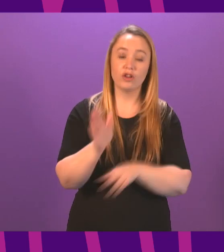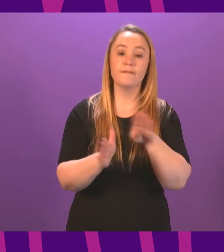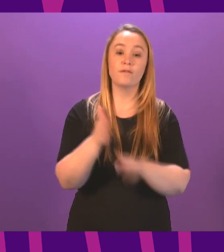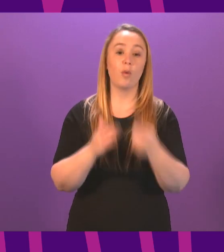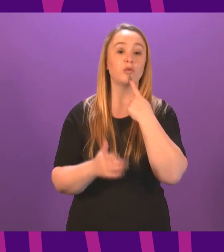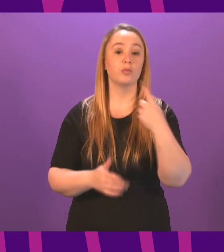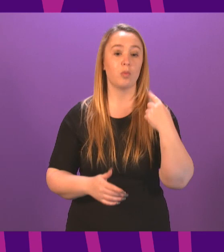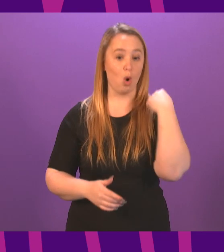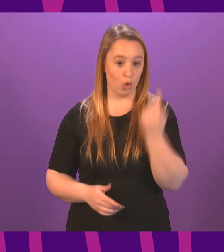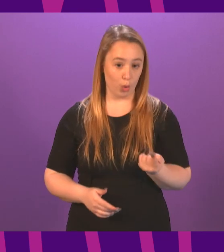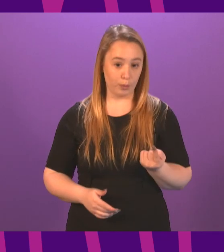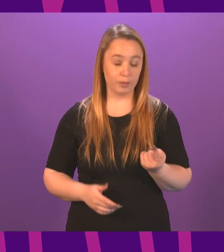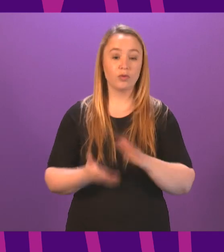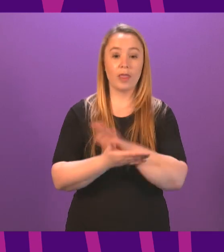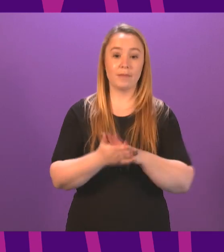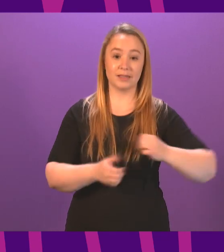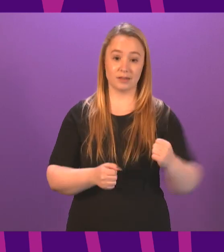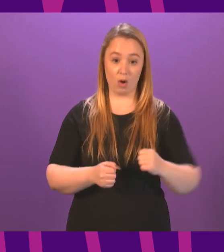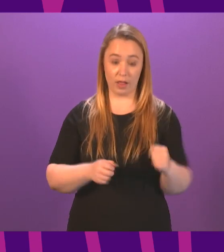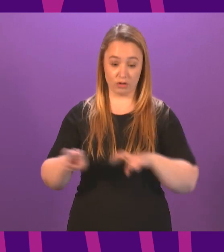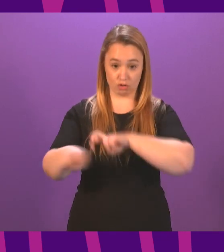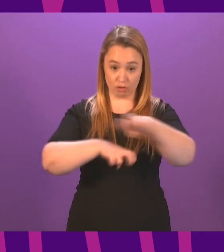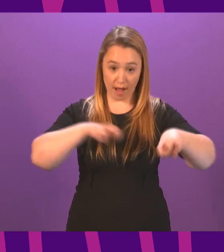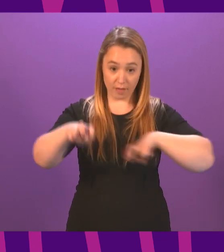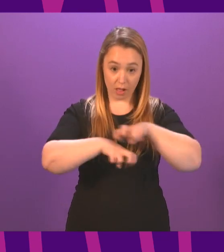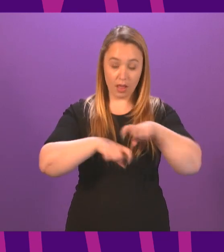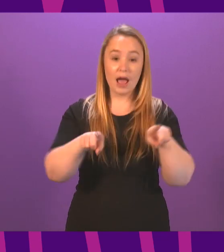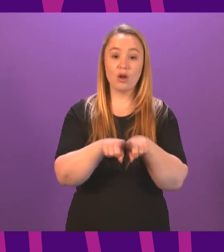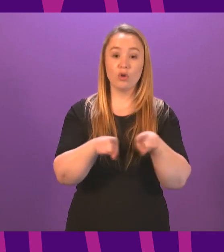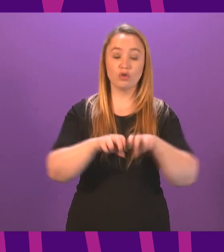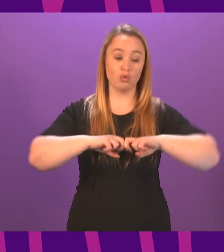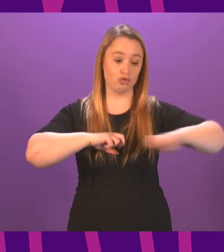Scotland and to other parts of the United Kingdom and the common travel area. That action